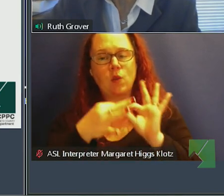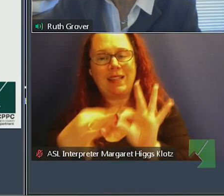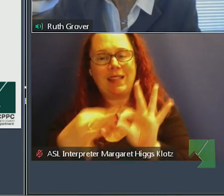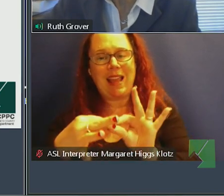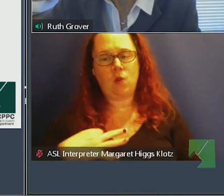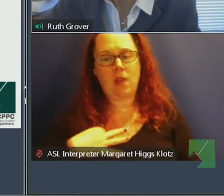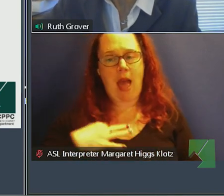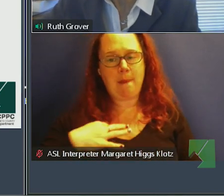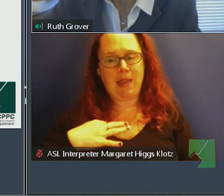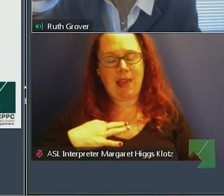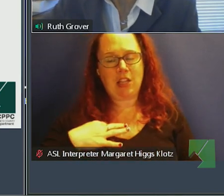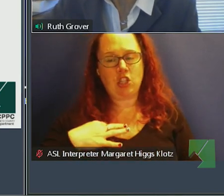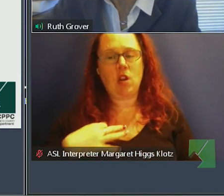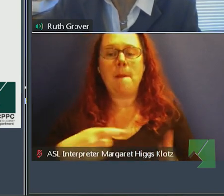mandatory referral, MR-1915A